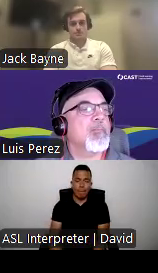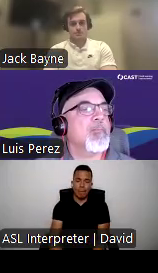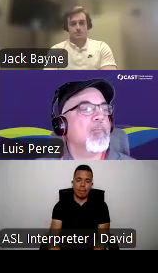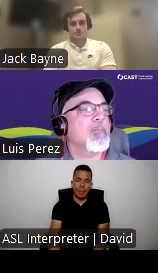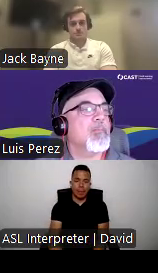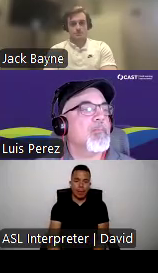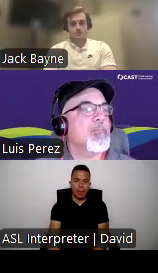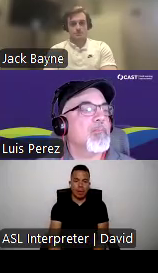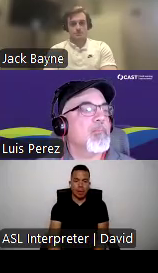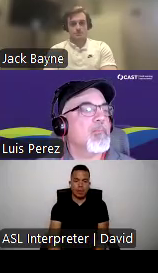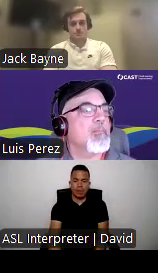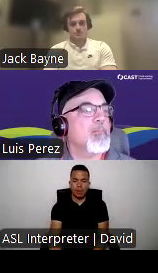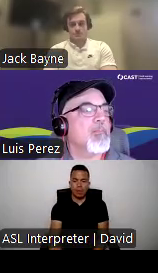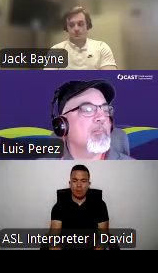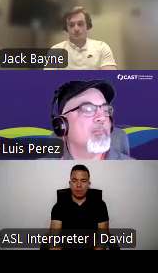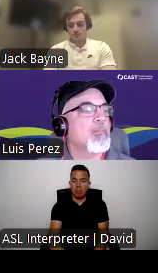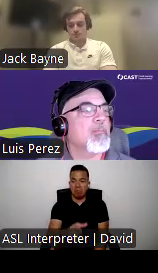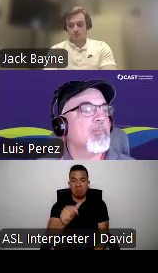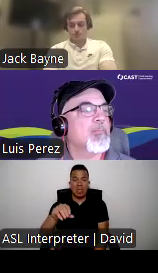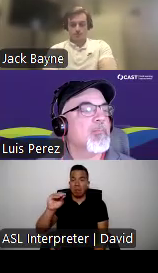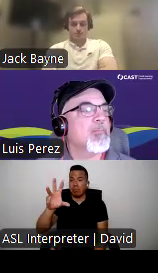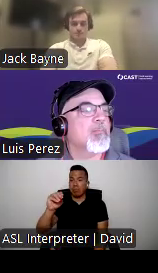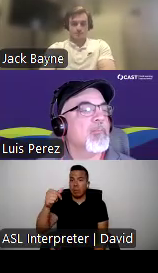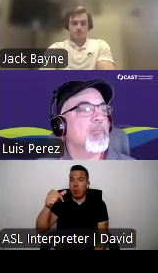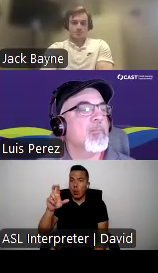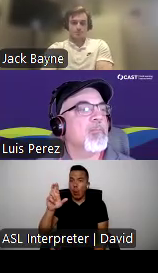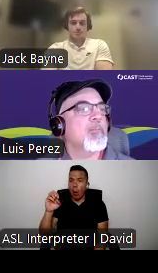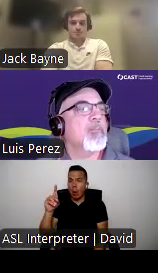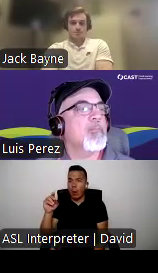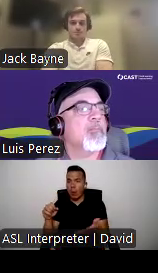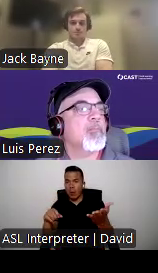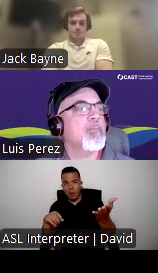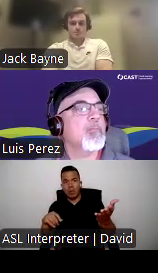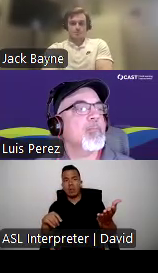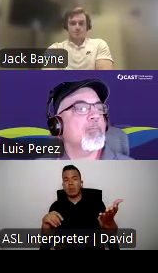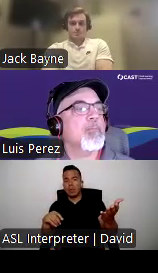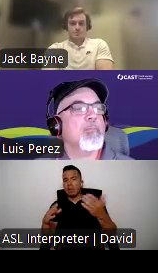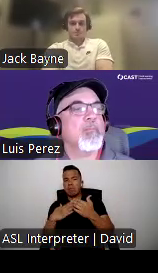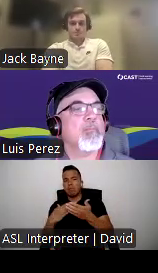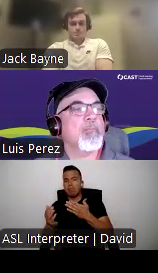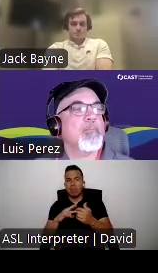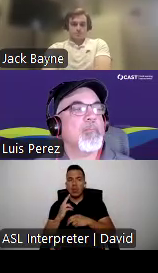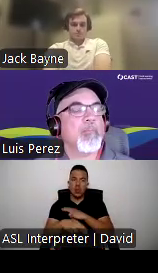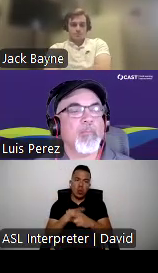QR code there. So we offer options, whether it's universal, targeted, or intensive TA, we want to